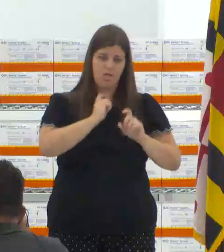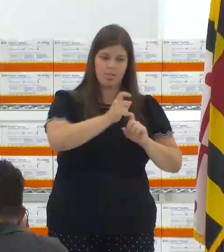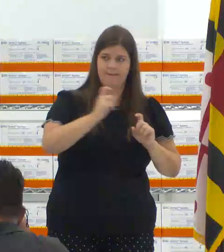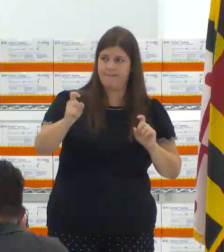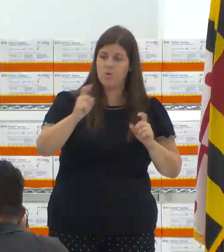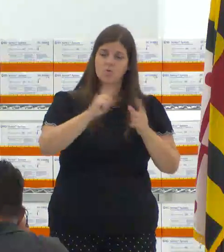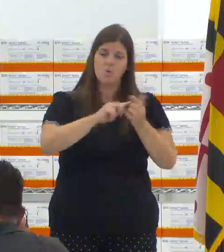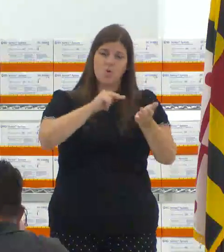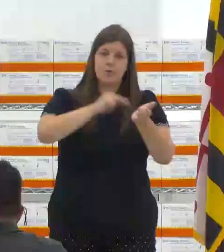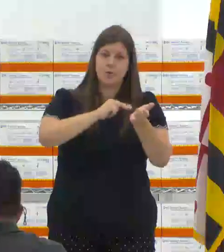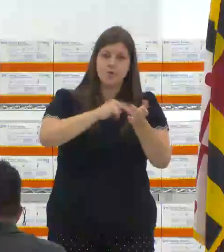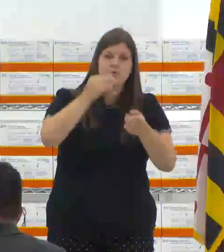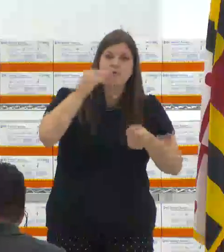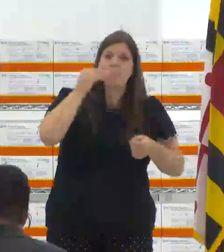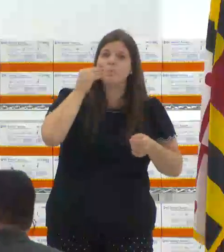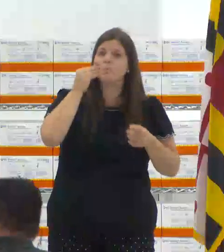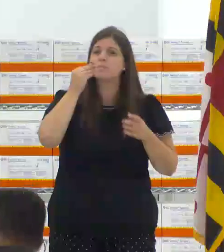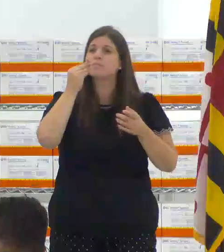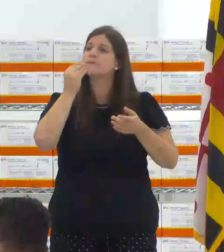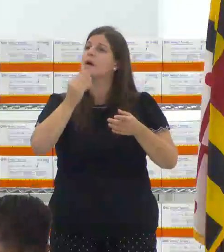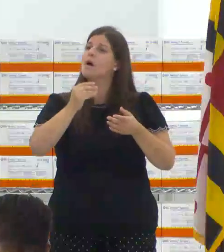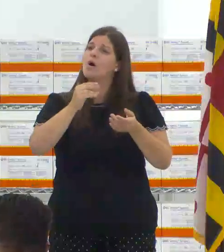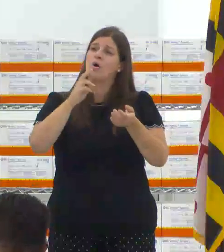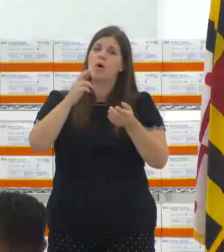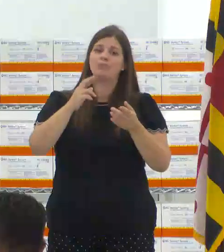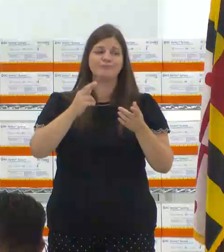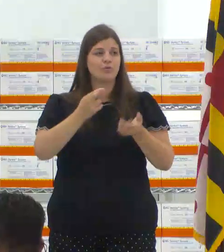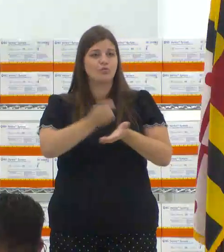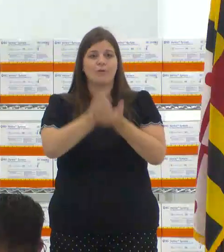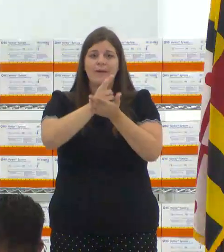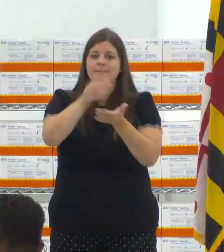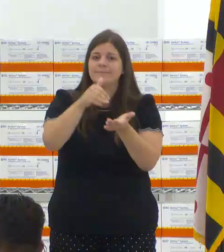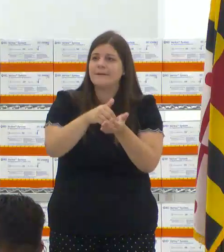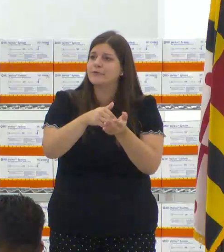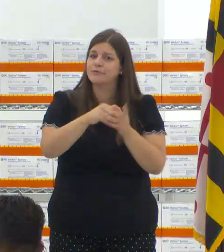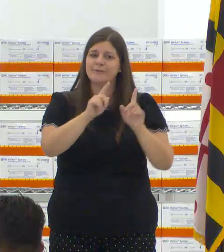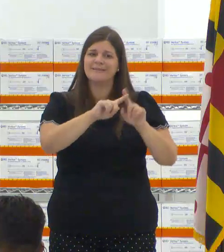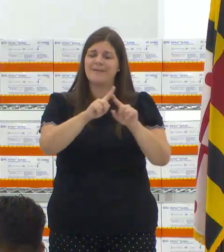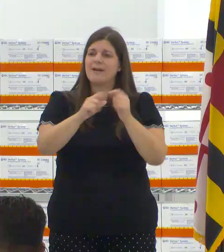the diagnostic machines used to process the tests in minutes, in 15 minutes on site.